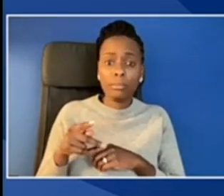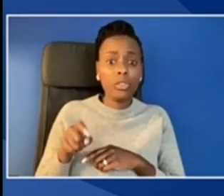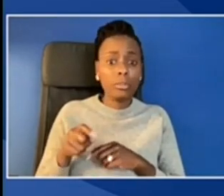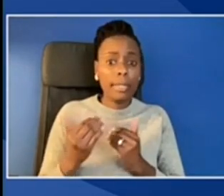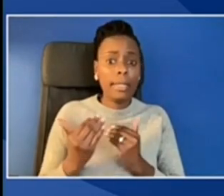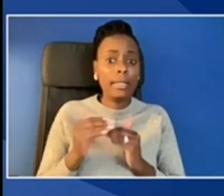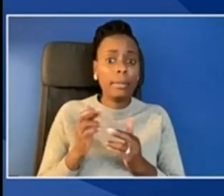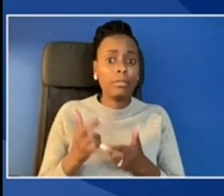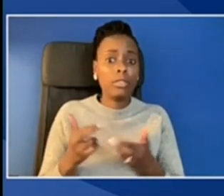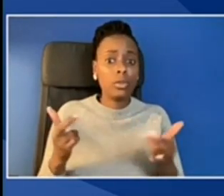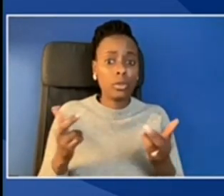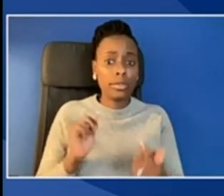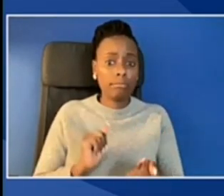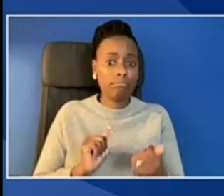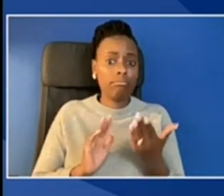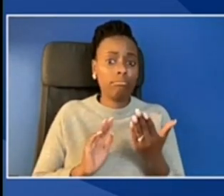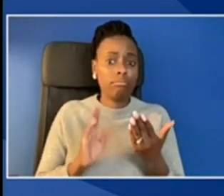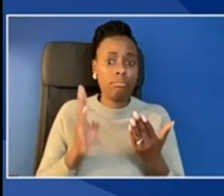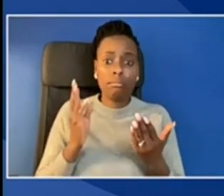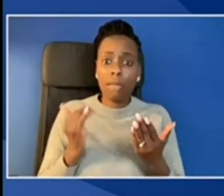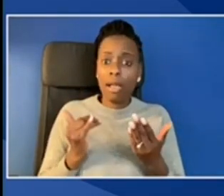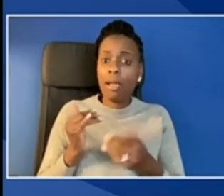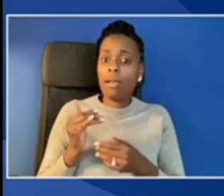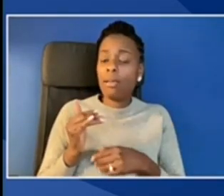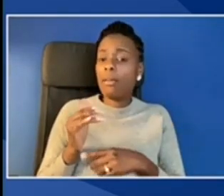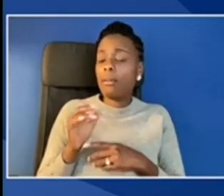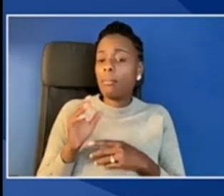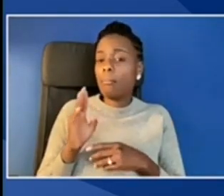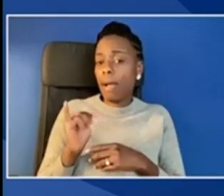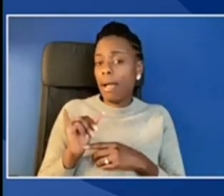Department of ED itself is declaring it has.